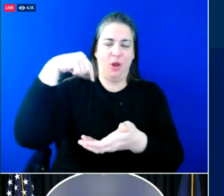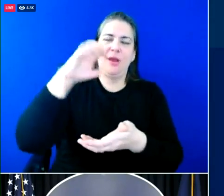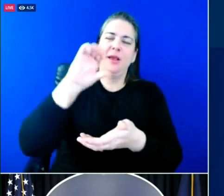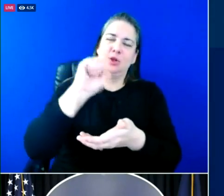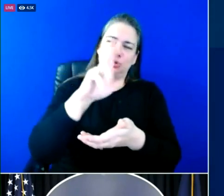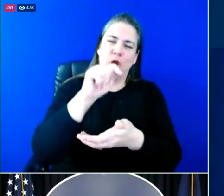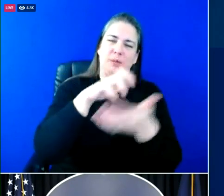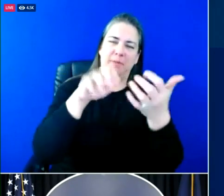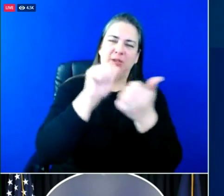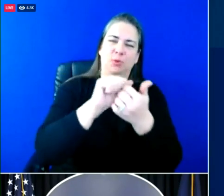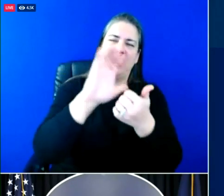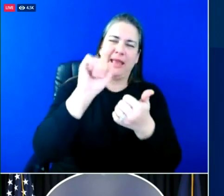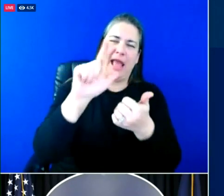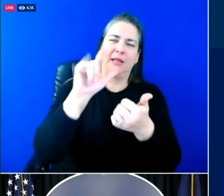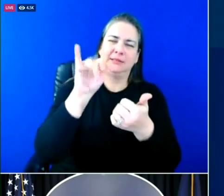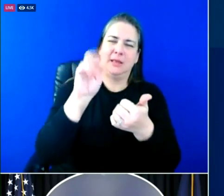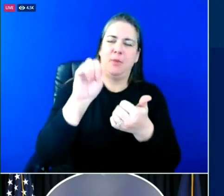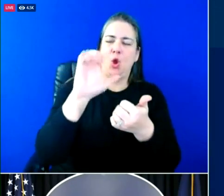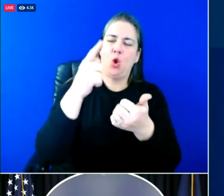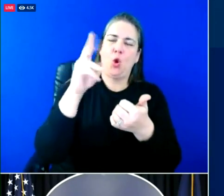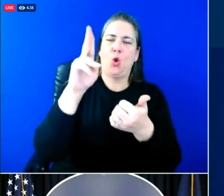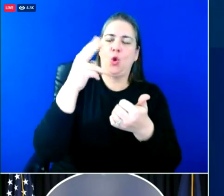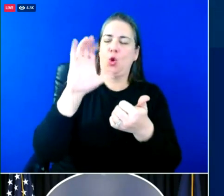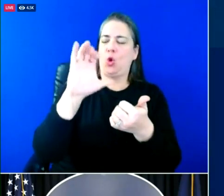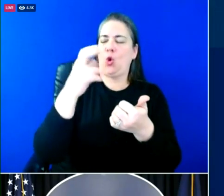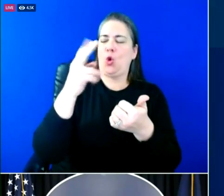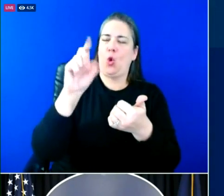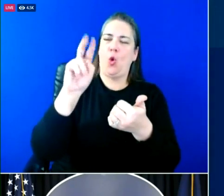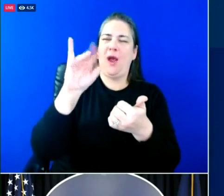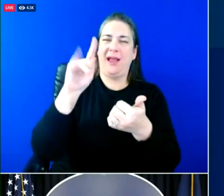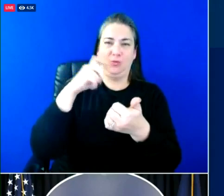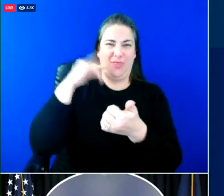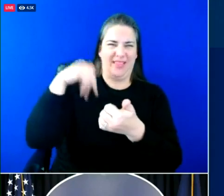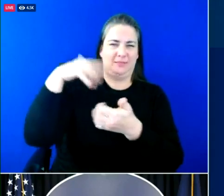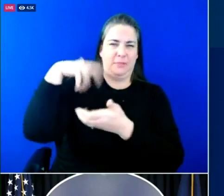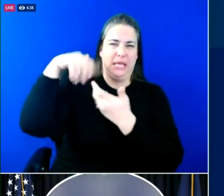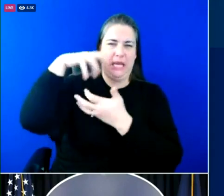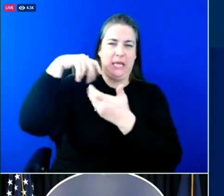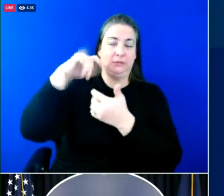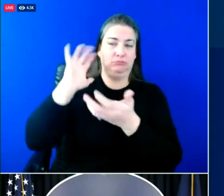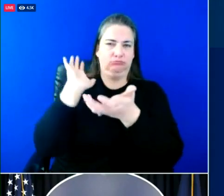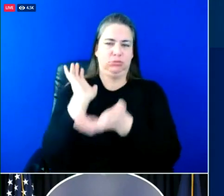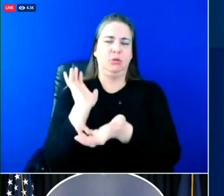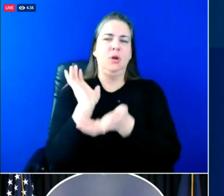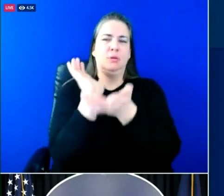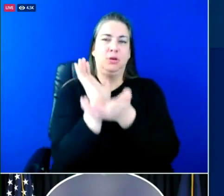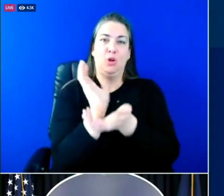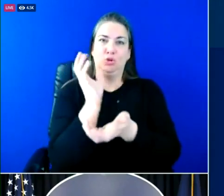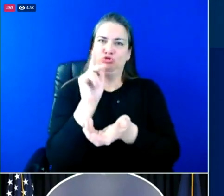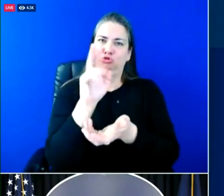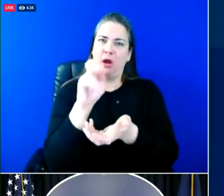addition to our own forces, there are 400 contractor plow operators that we can call on.